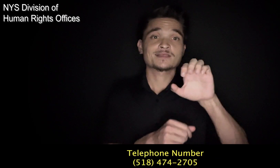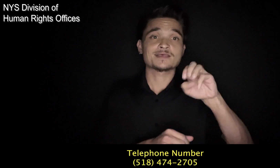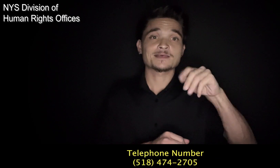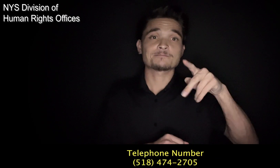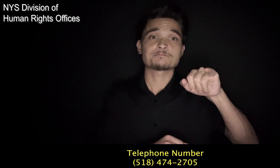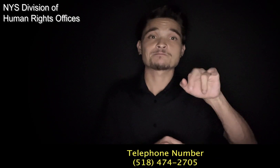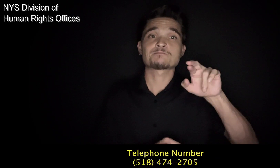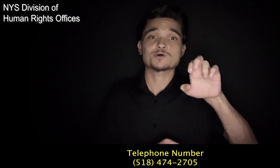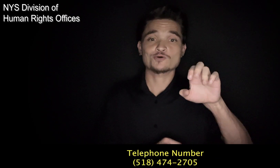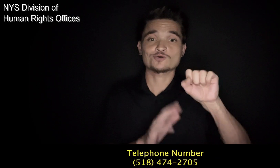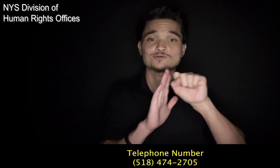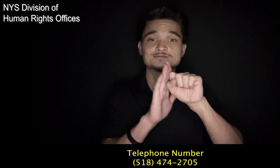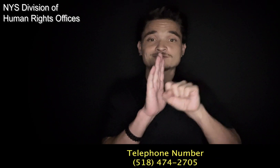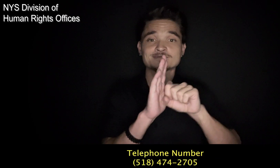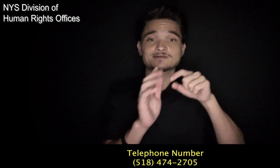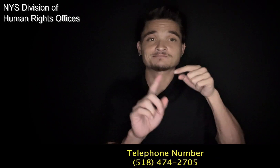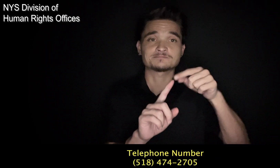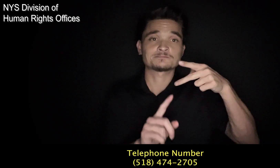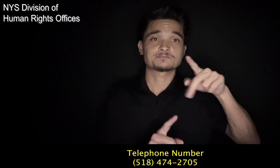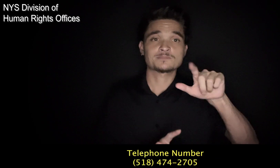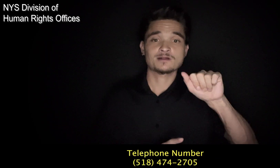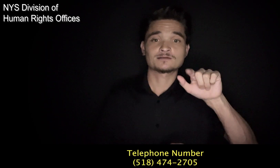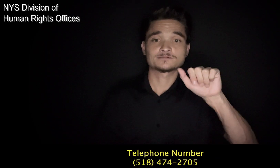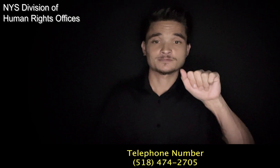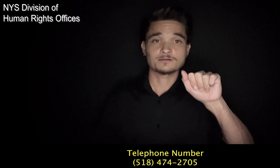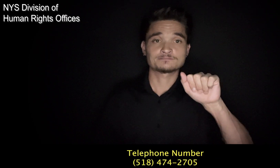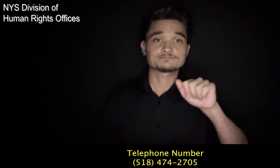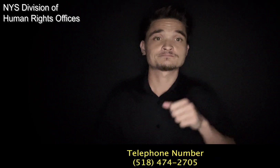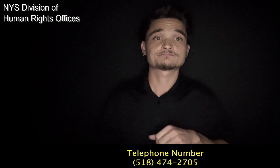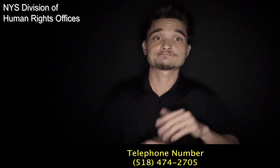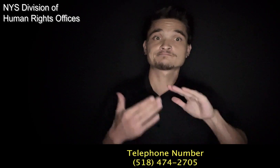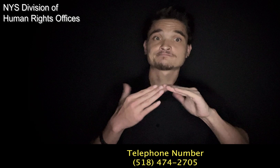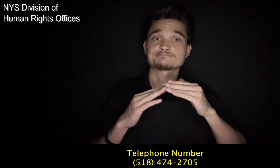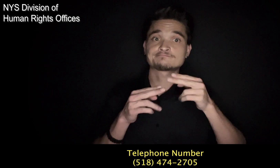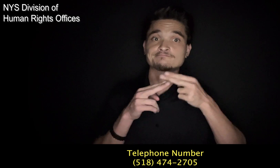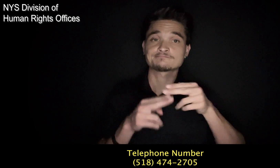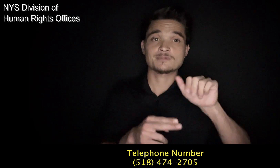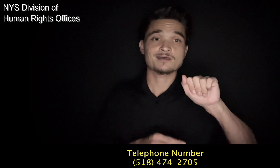Telephone Number (518) 474-2705